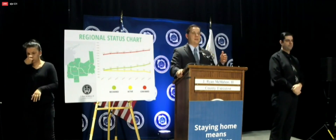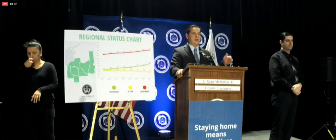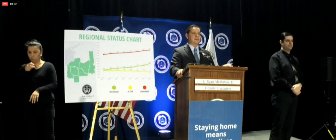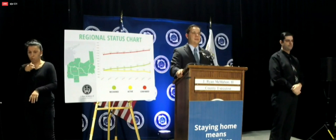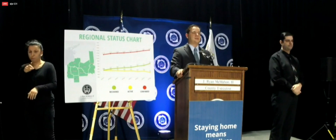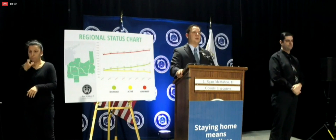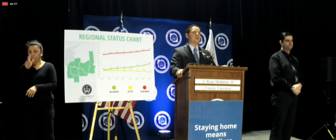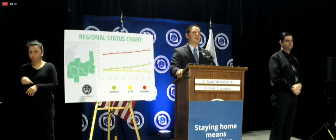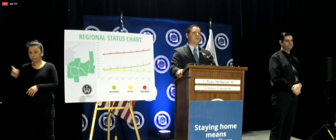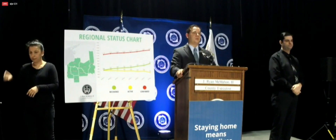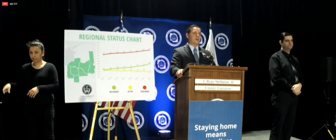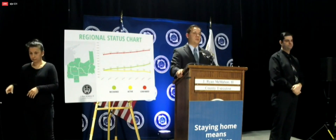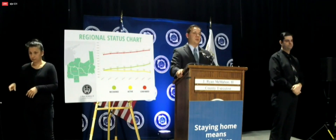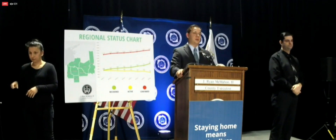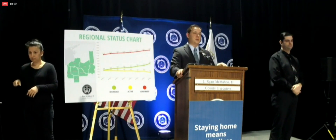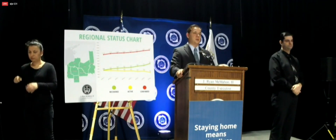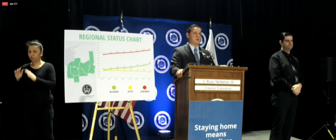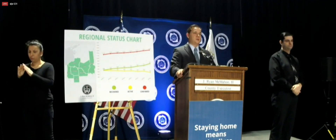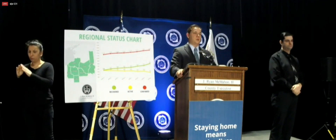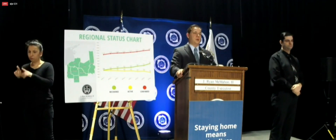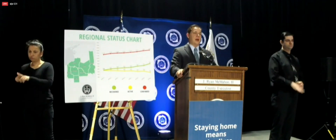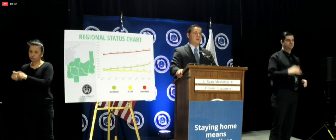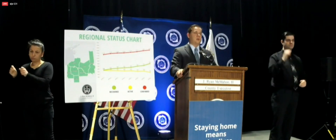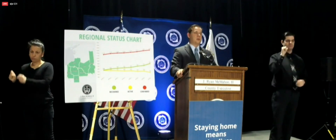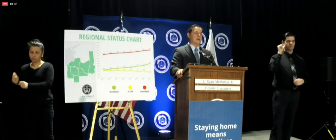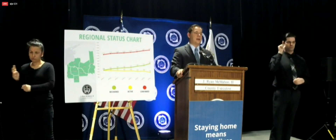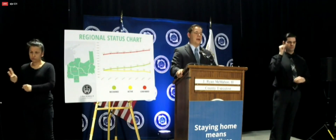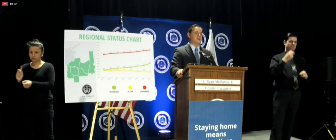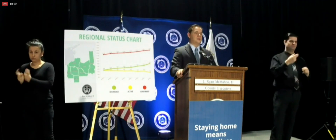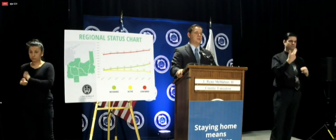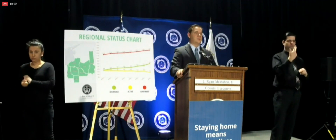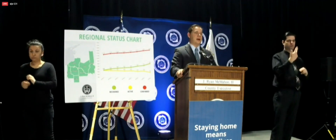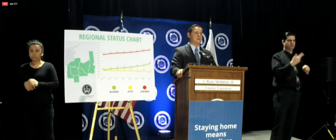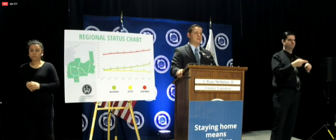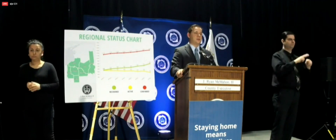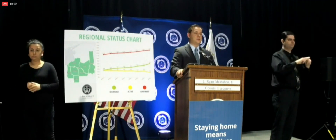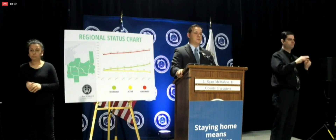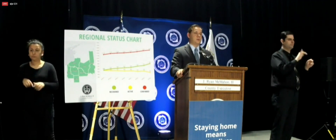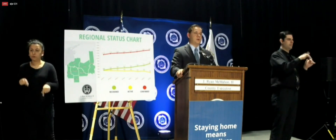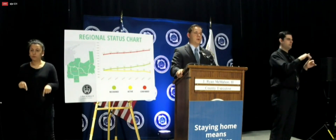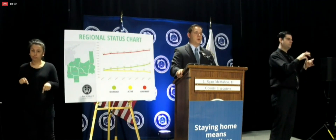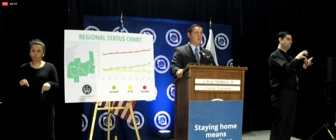OF -- SUR 746 NUMBER, 100 OF THOSE ARE CONTACT CASES SO THOSE ARE HOUSEHOLD CONTACTS, THAT'S UP THREE FROM YESTERDAY.